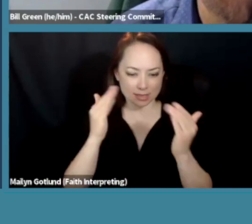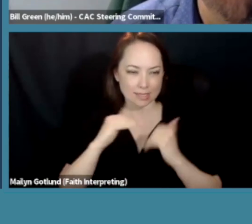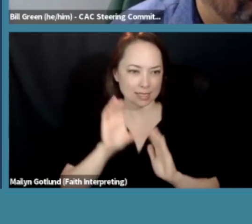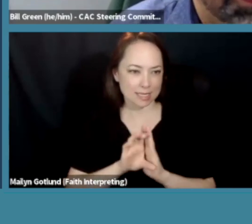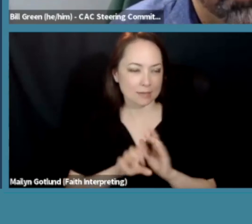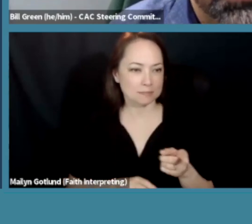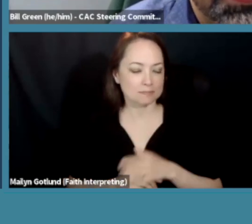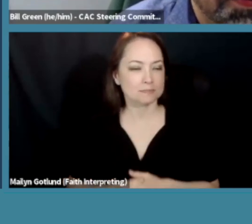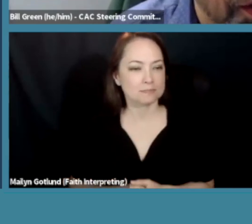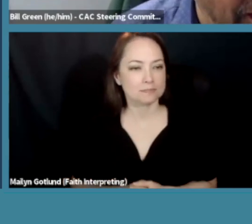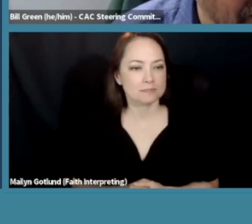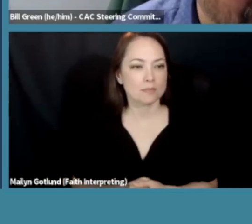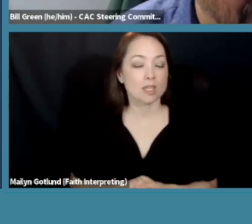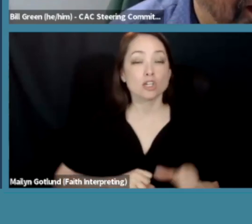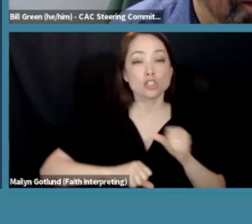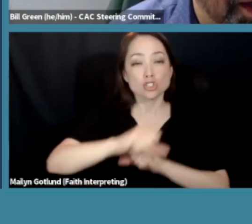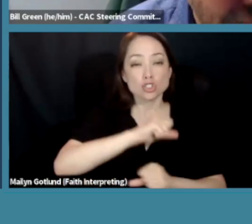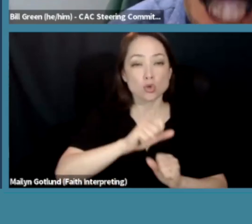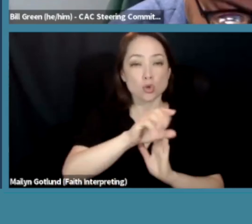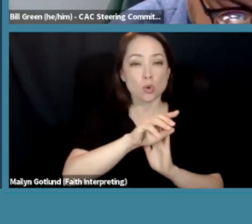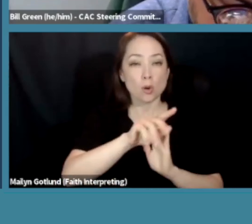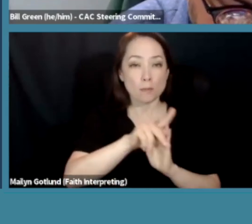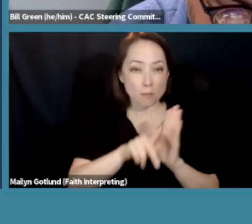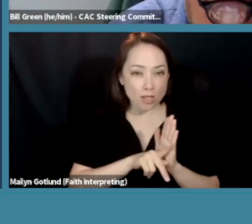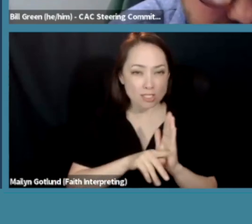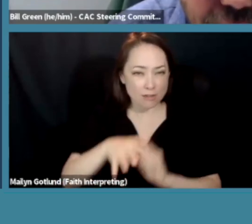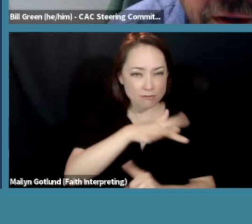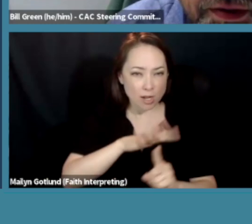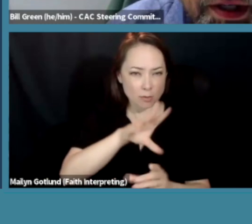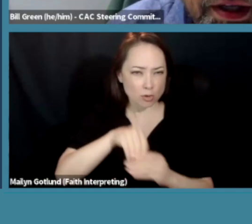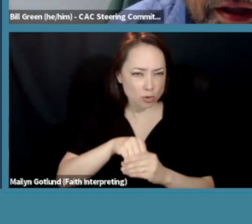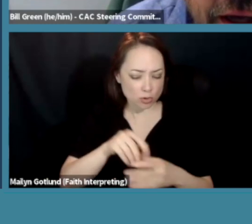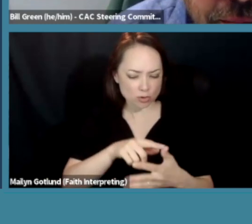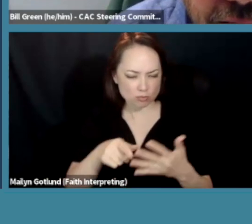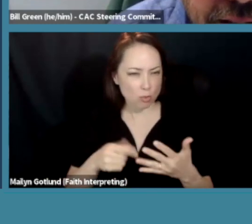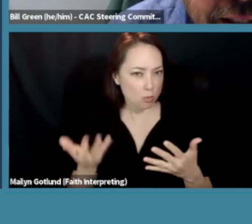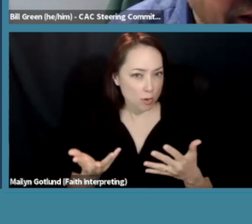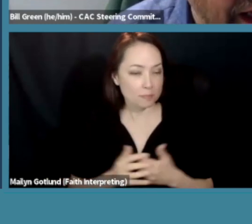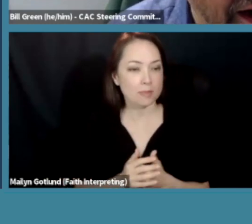Social and policy environment is going to include some of those policies